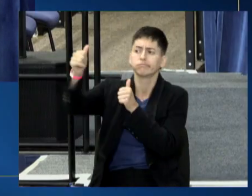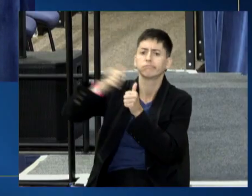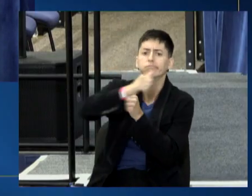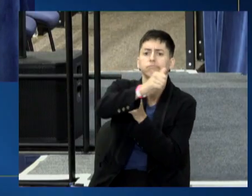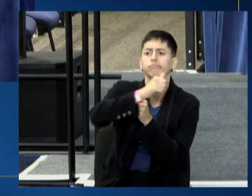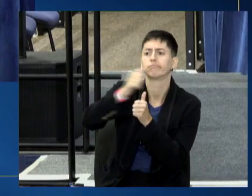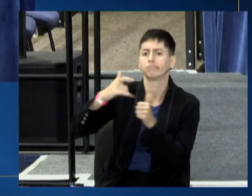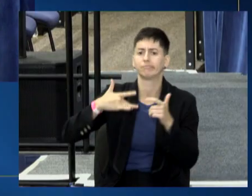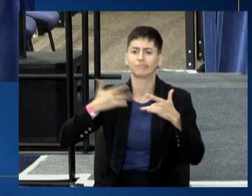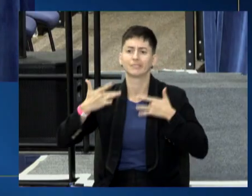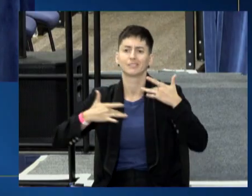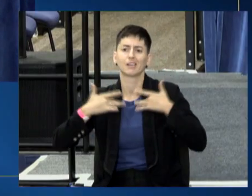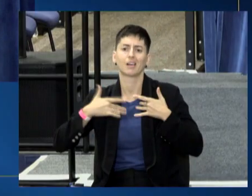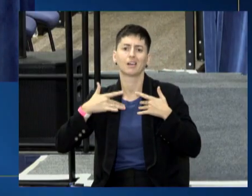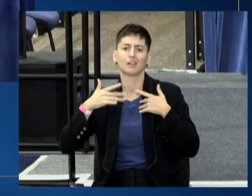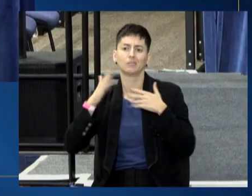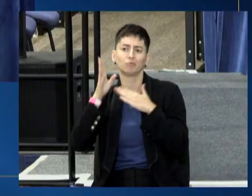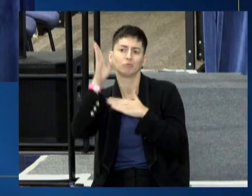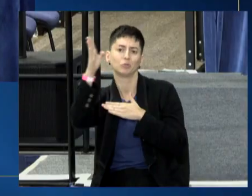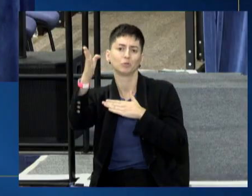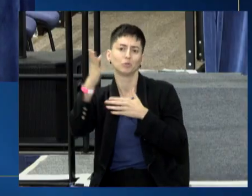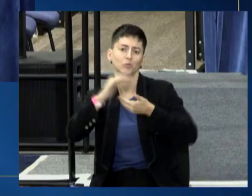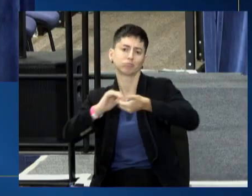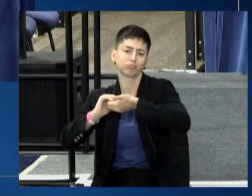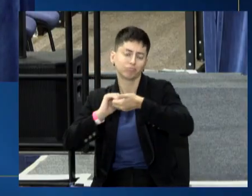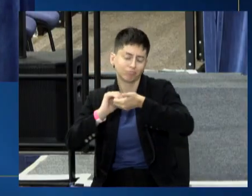we've gathered here in our nation's capital to host an amazing community